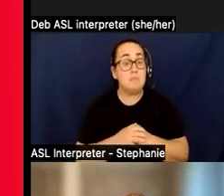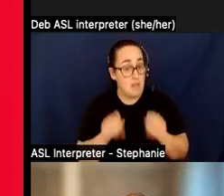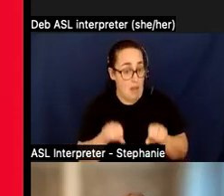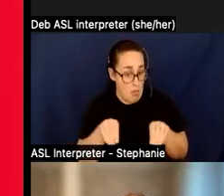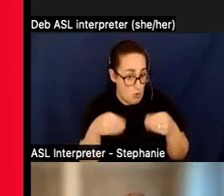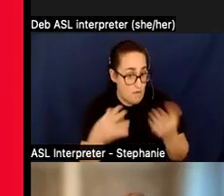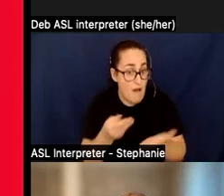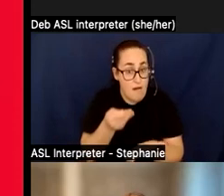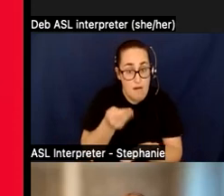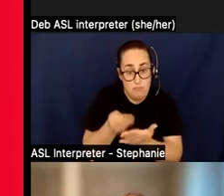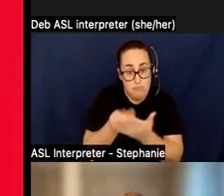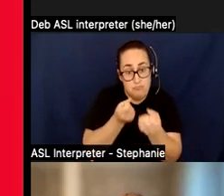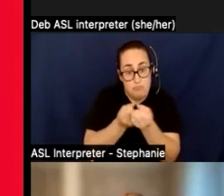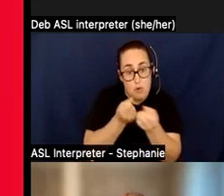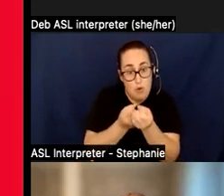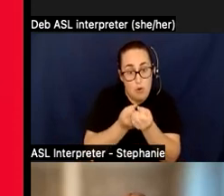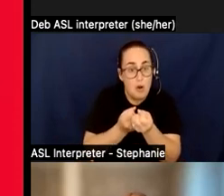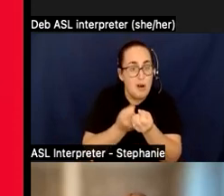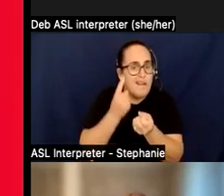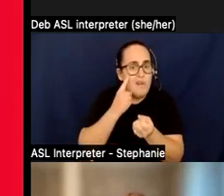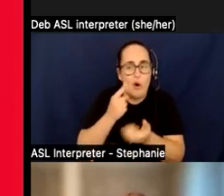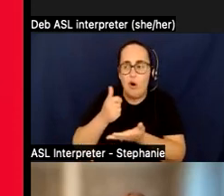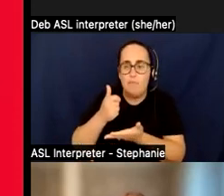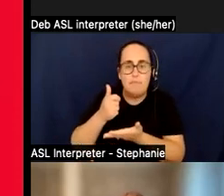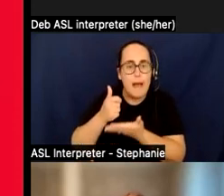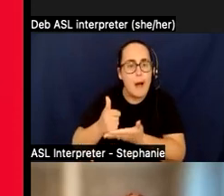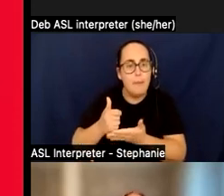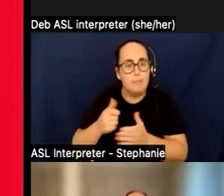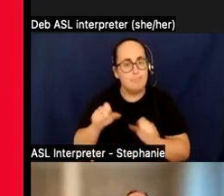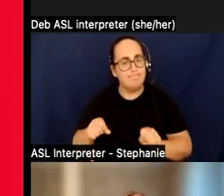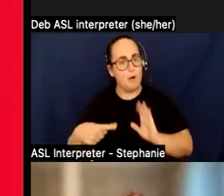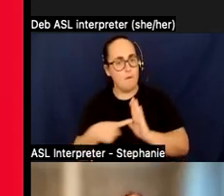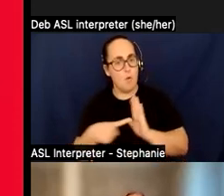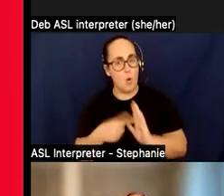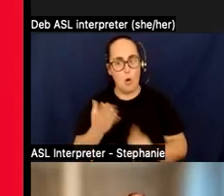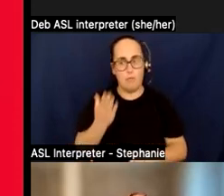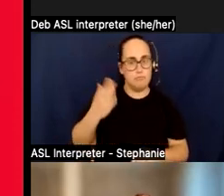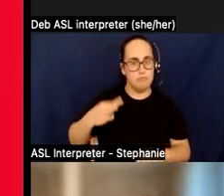costs associated with preparing and submitting an application. So, if you need to hire a translator,